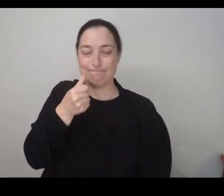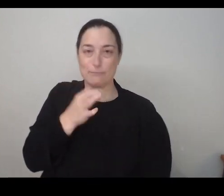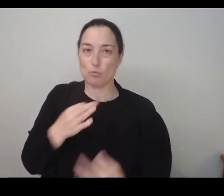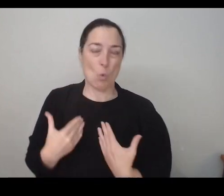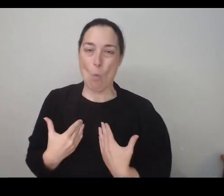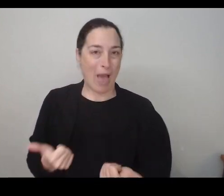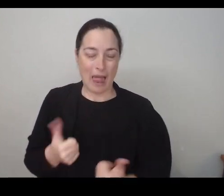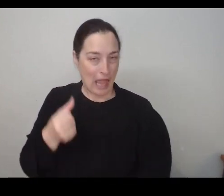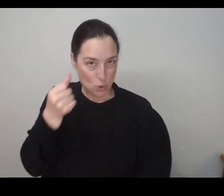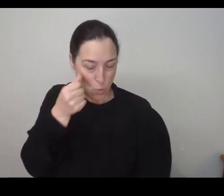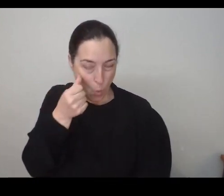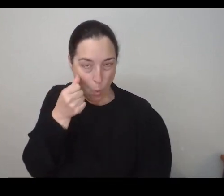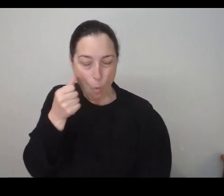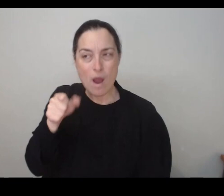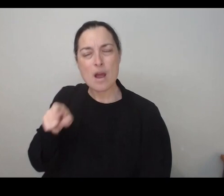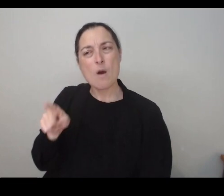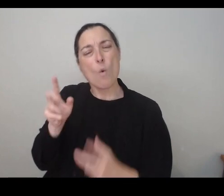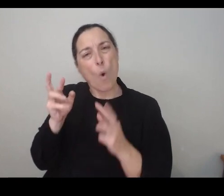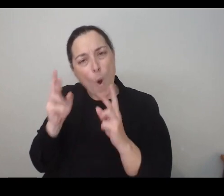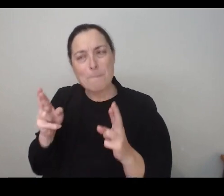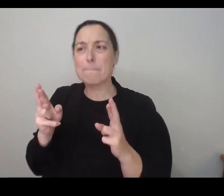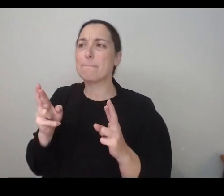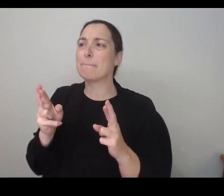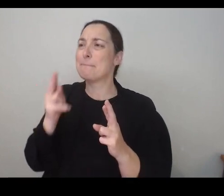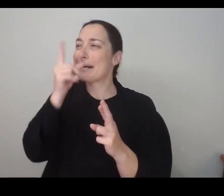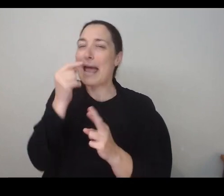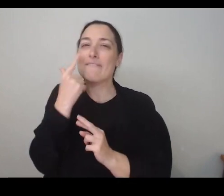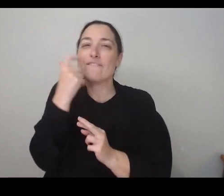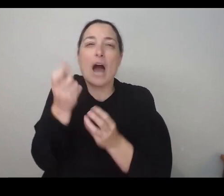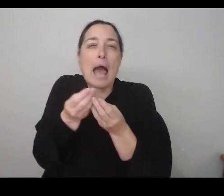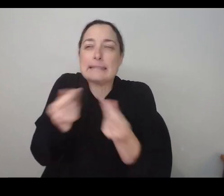And he hoped to find something new in the Marquesas,